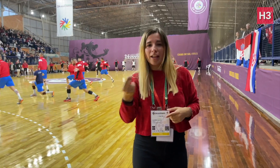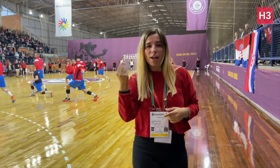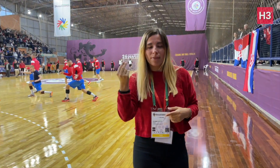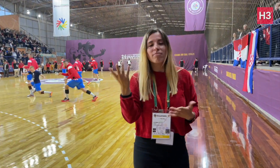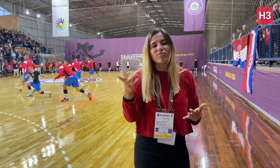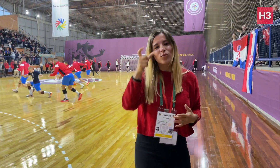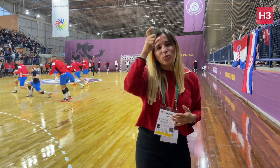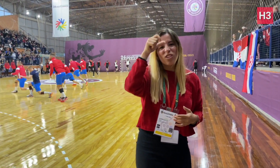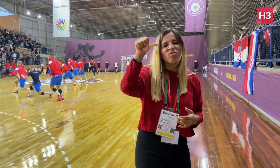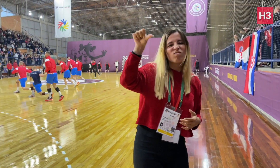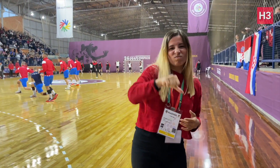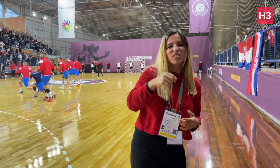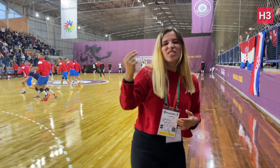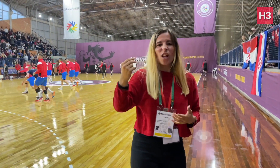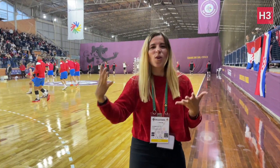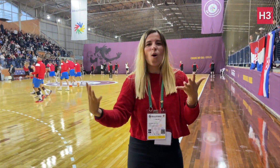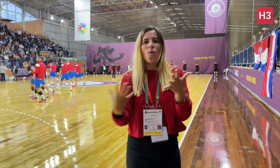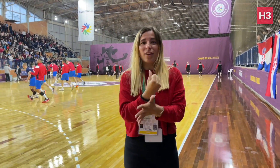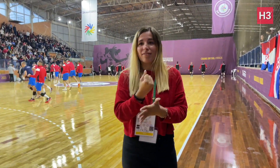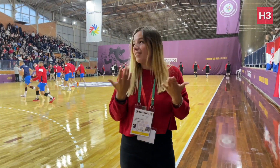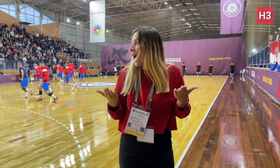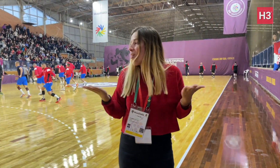Earlier today, Serbia played Turkey for Bronze and won.